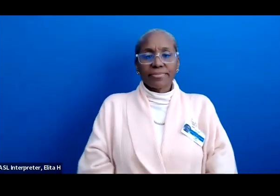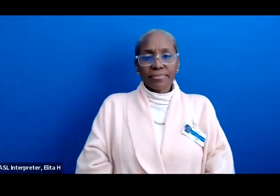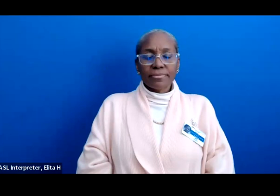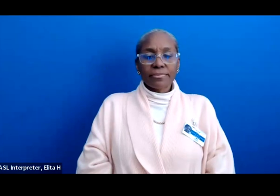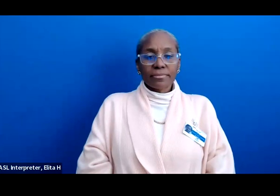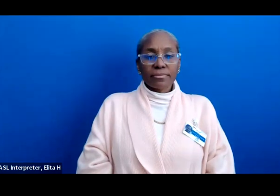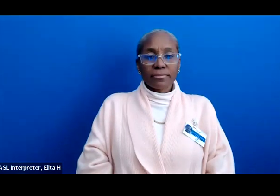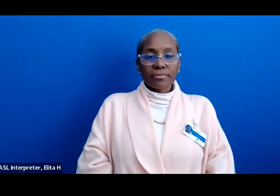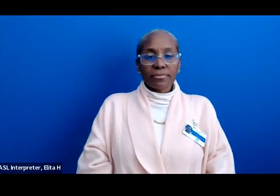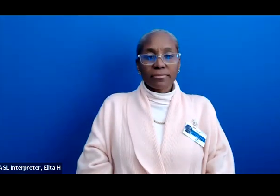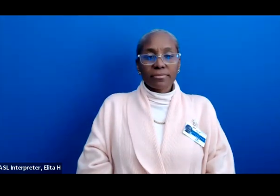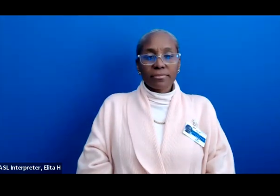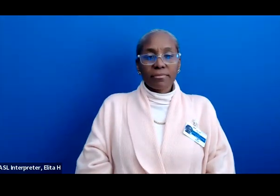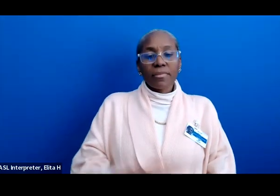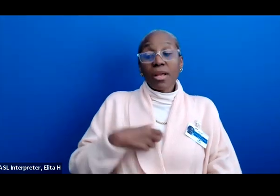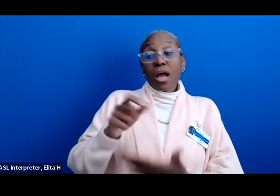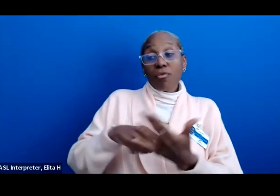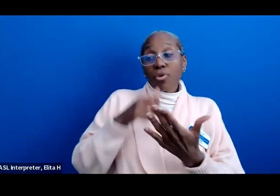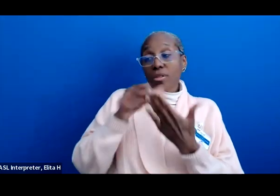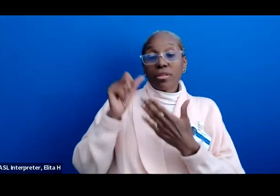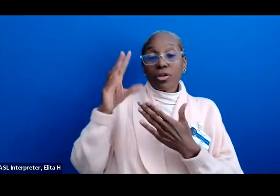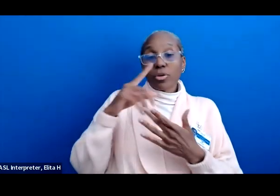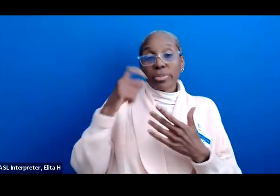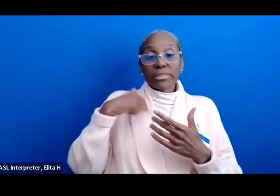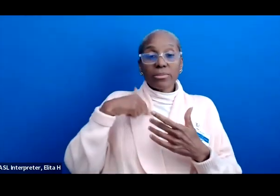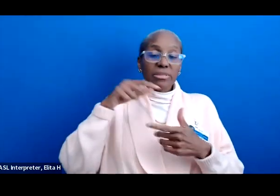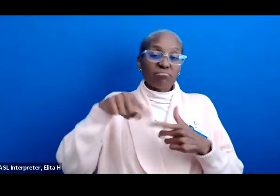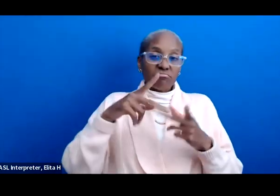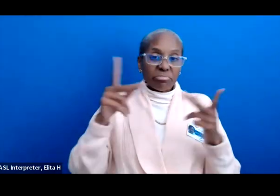I had sent the letter because I was in this position when my